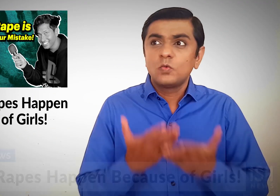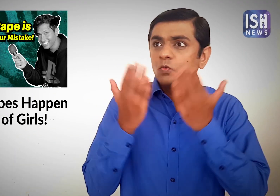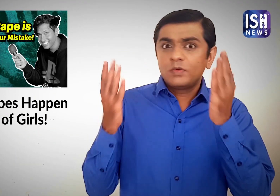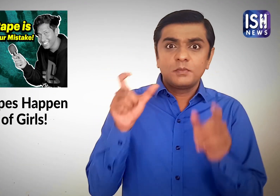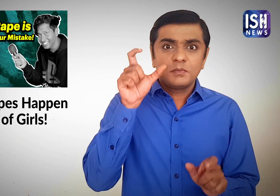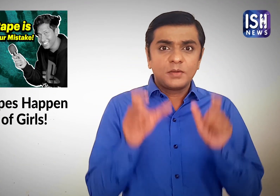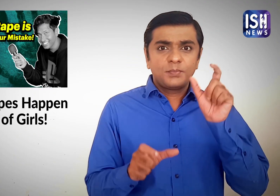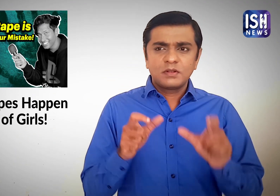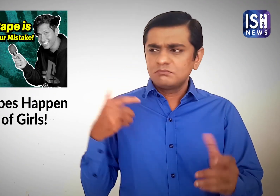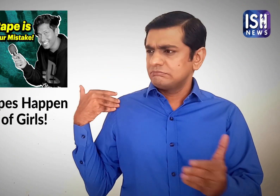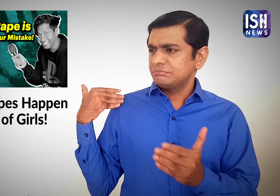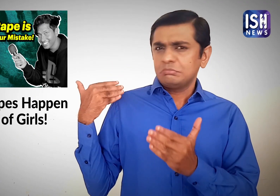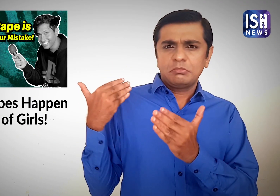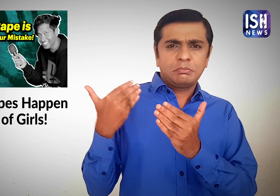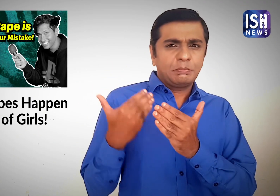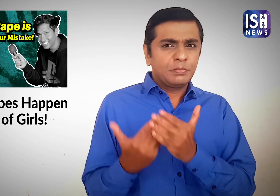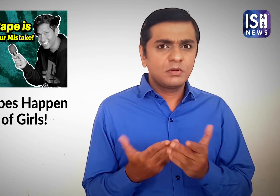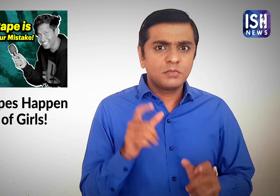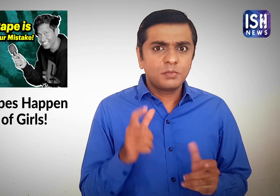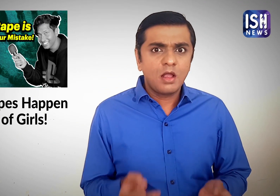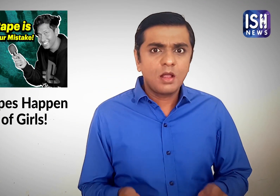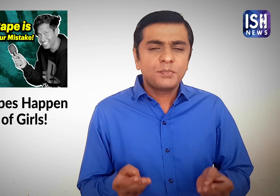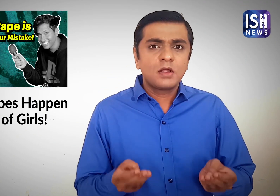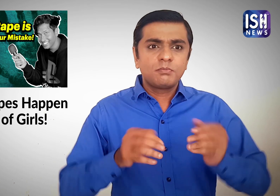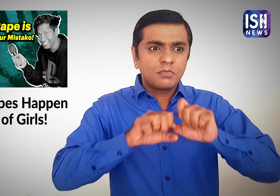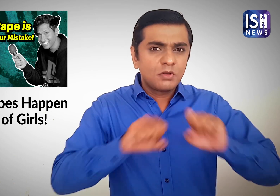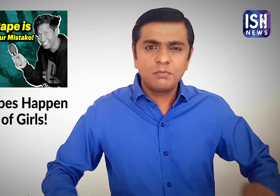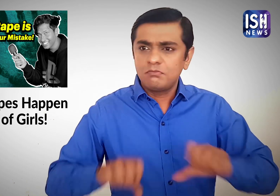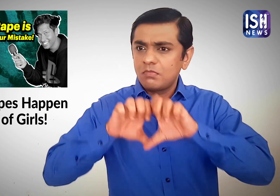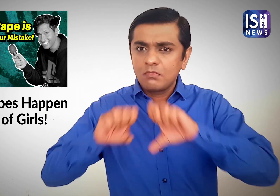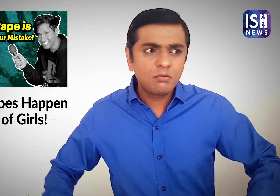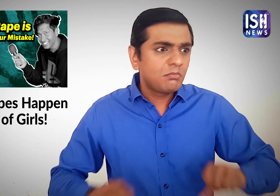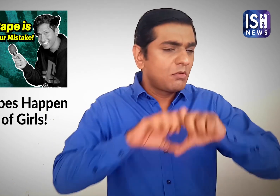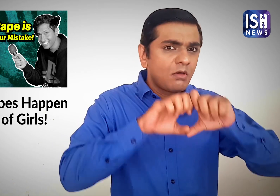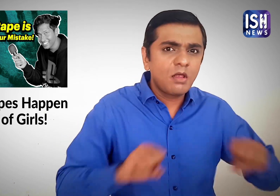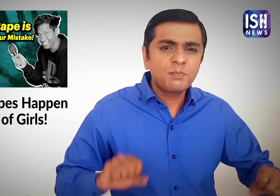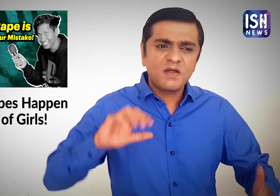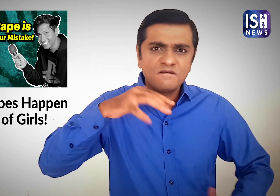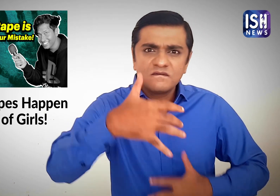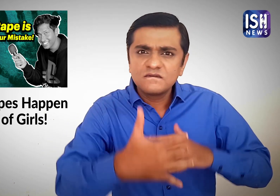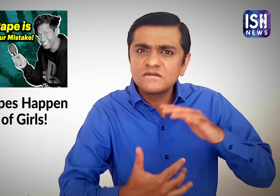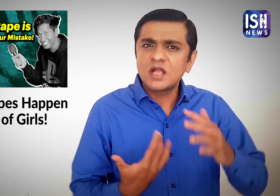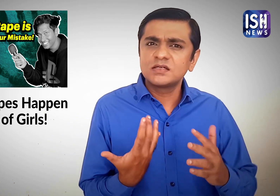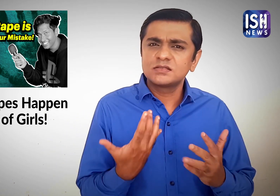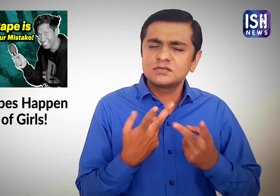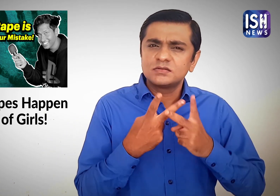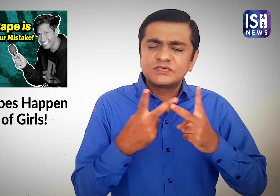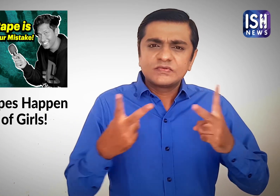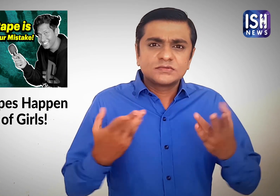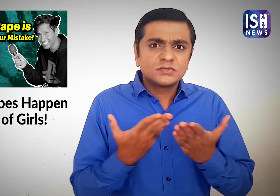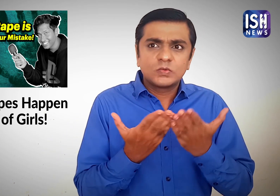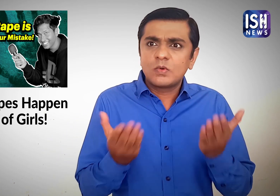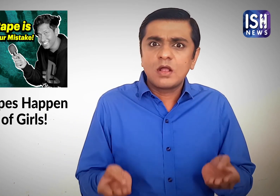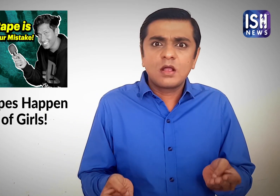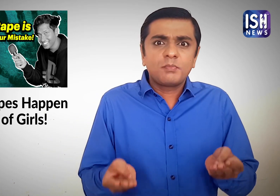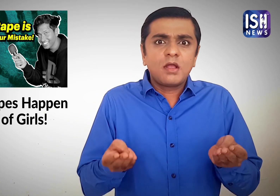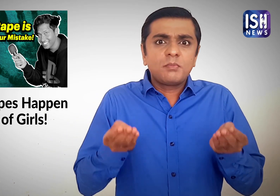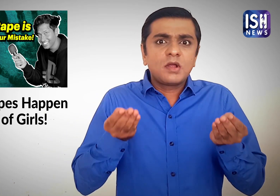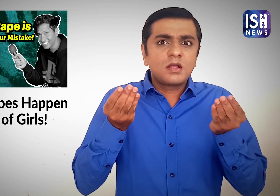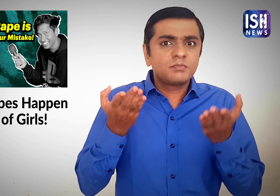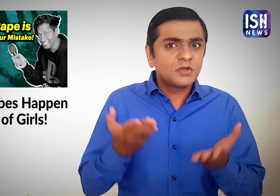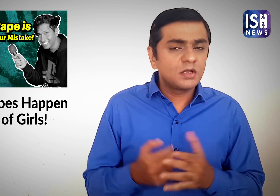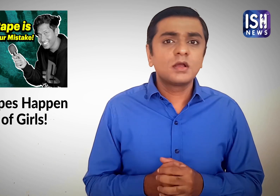The number of rapes have been on the rise.